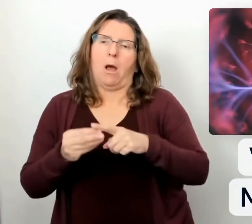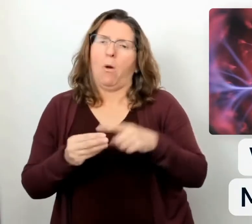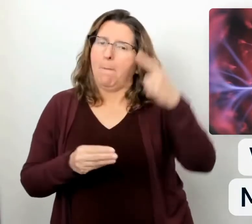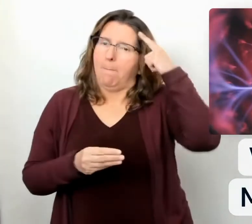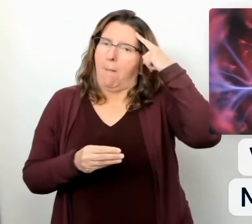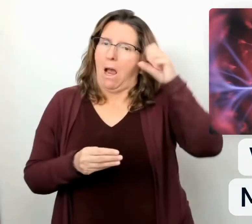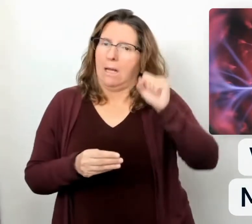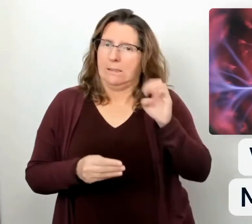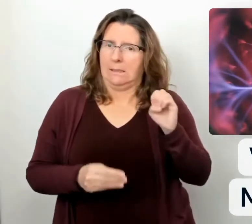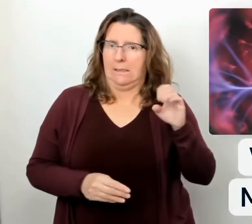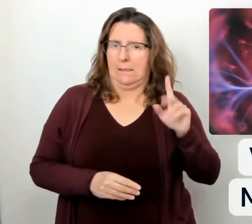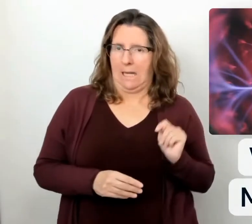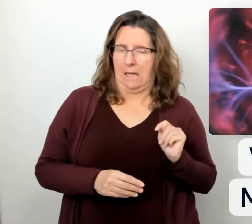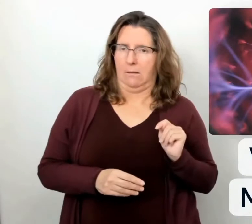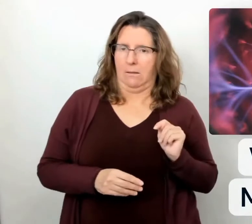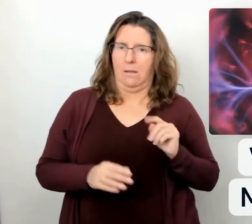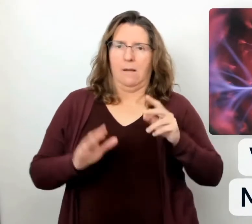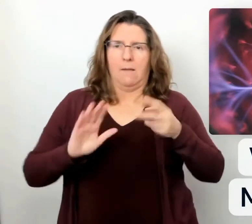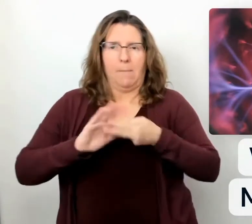It begins with your mindset.